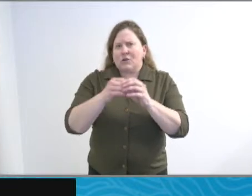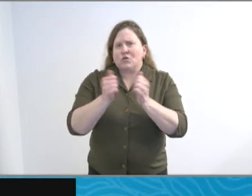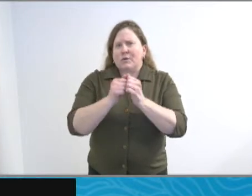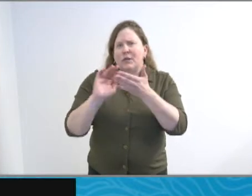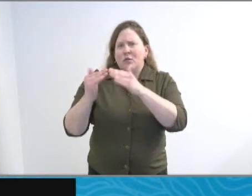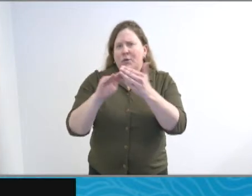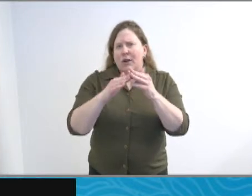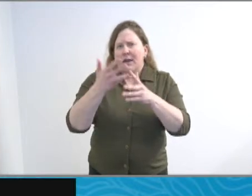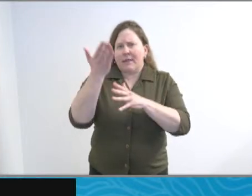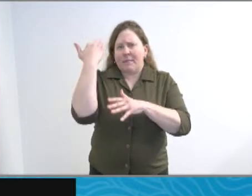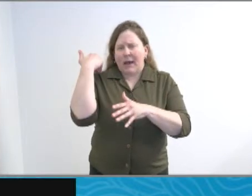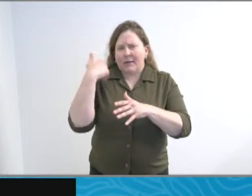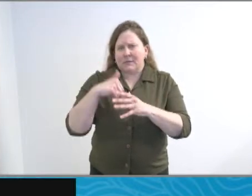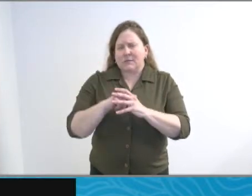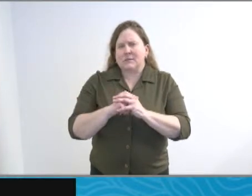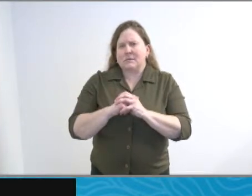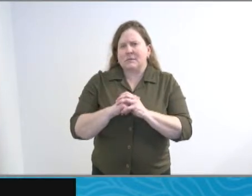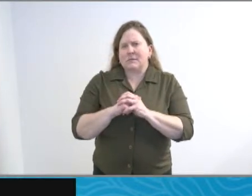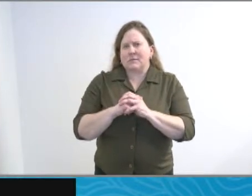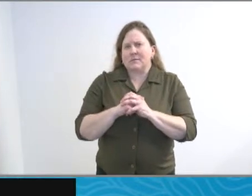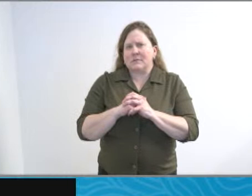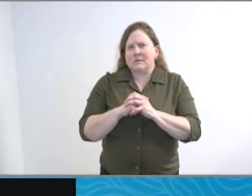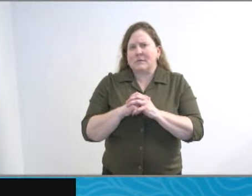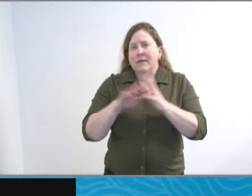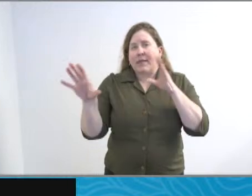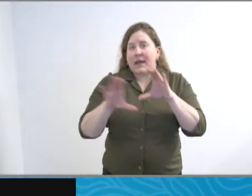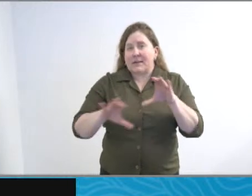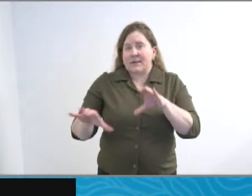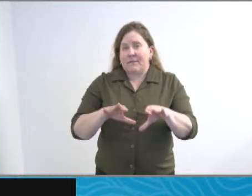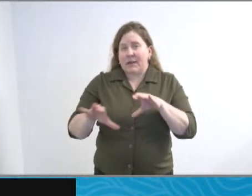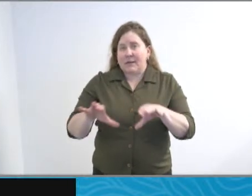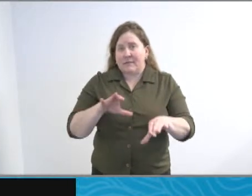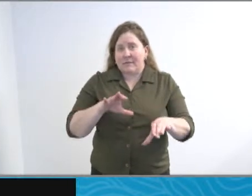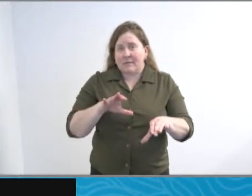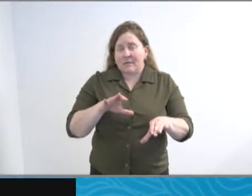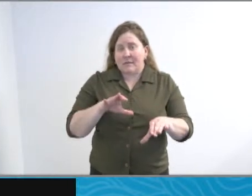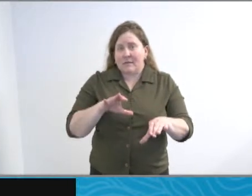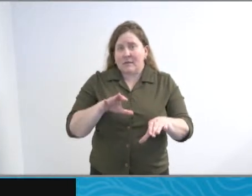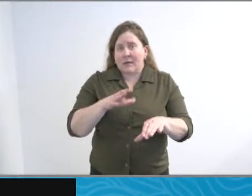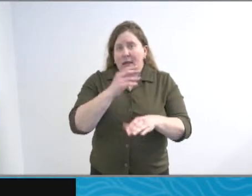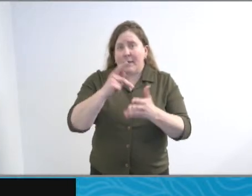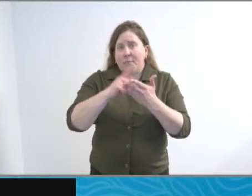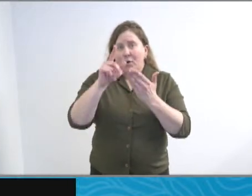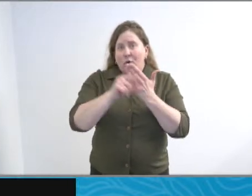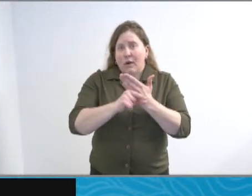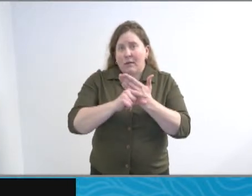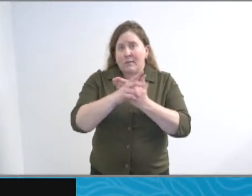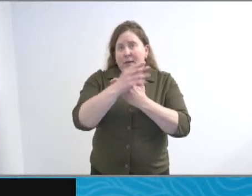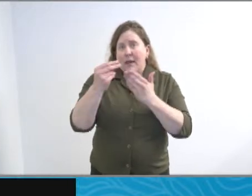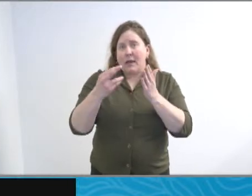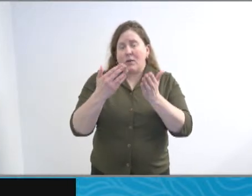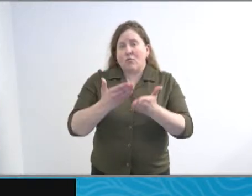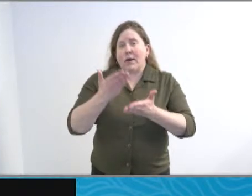process and the activities that came, and the programs and recommendations that have come out